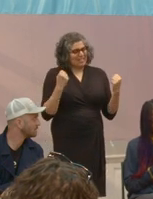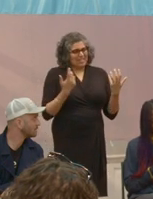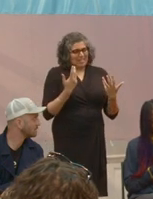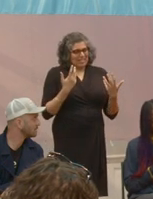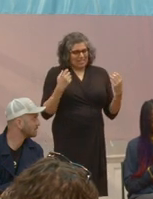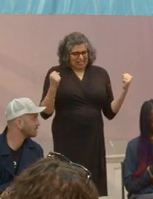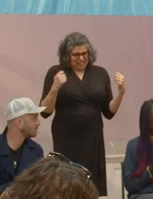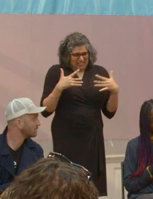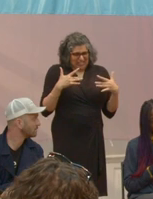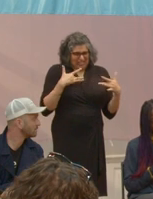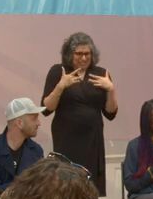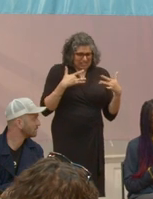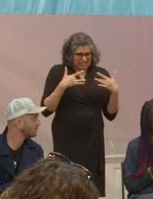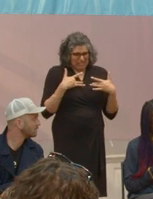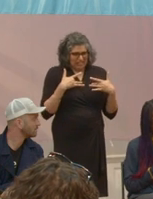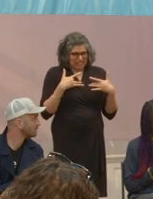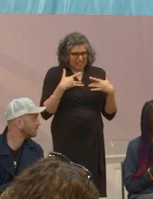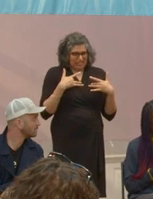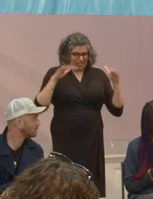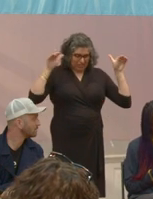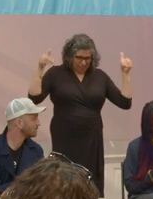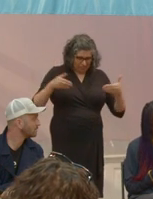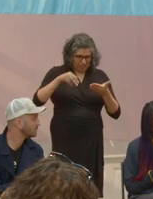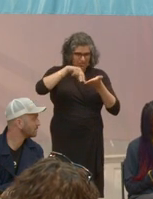oh, if the imitation to the performance in museum is it's